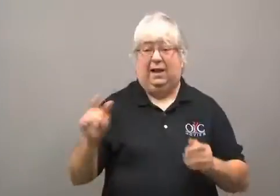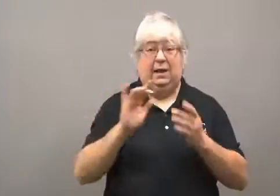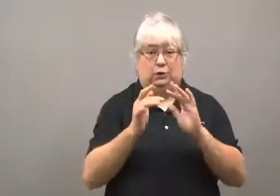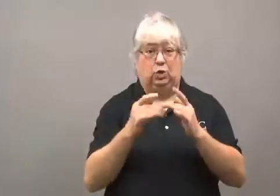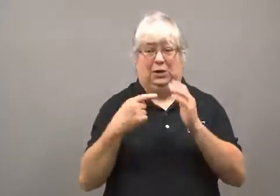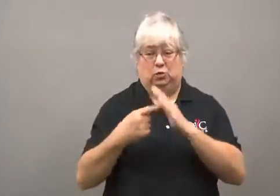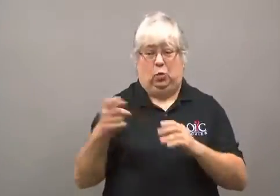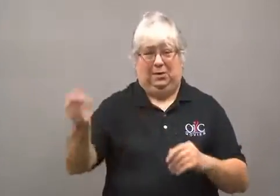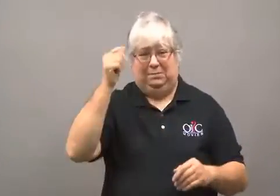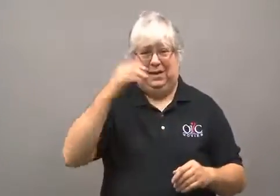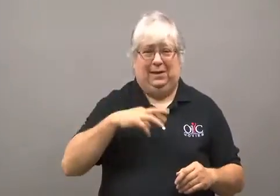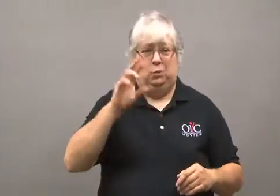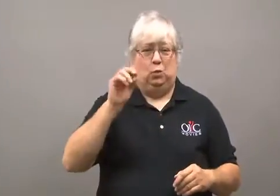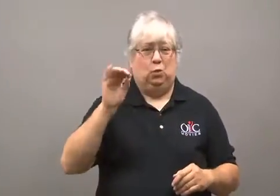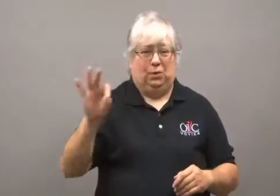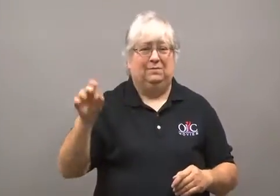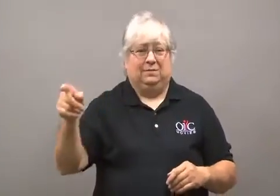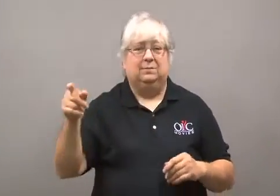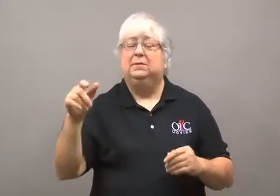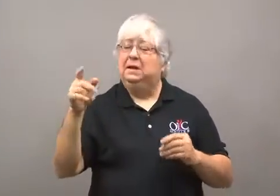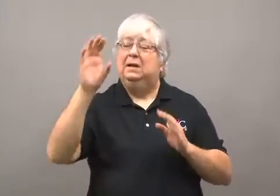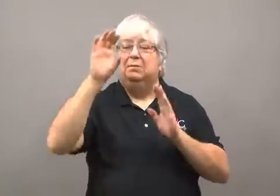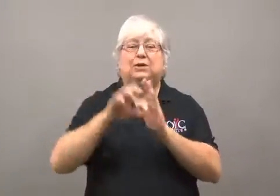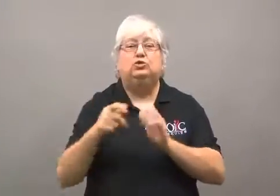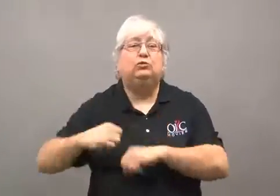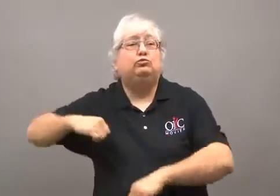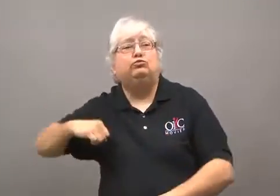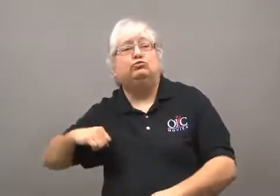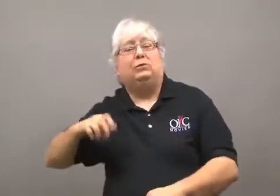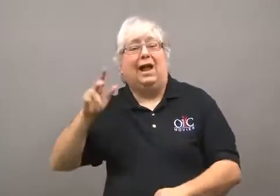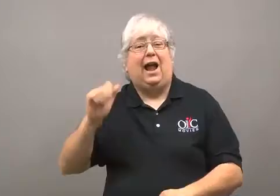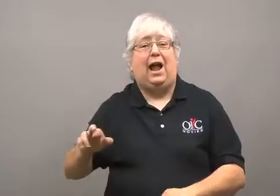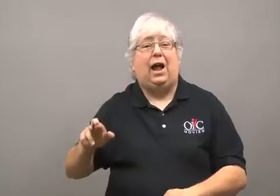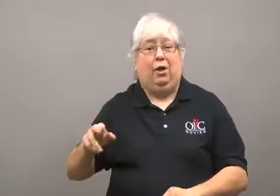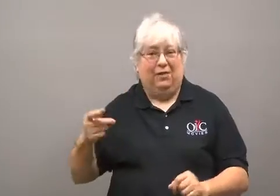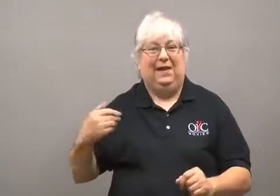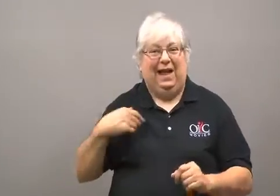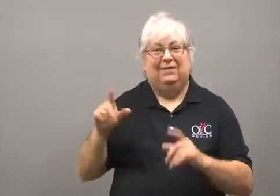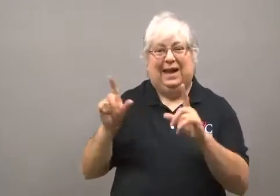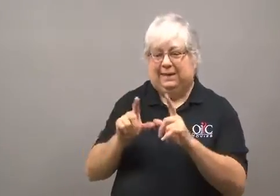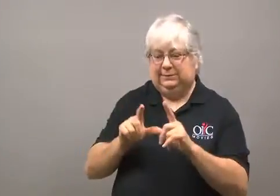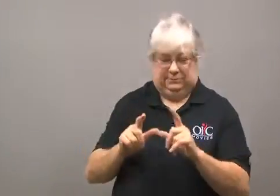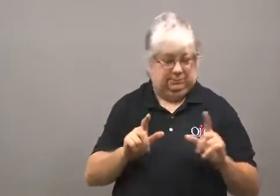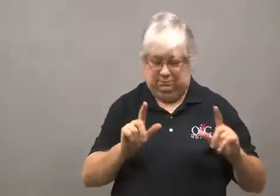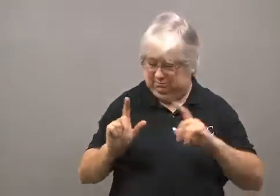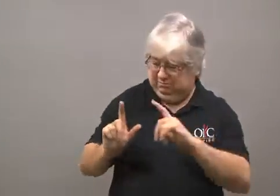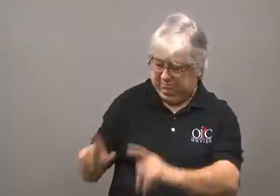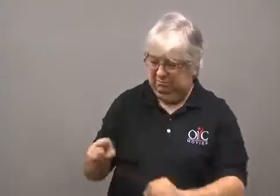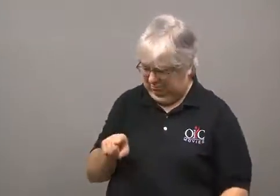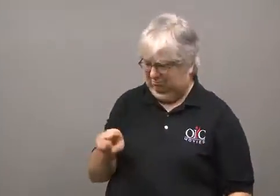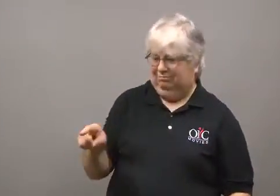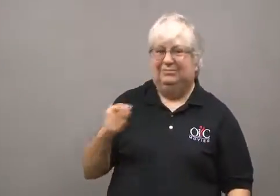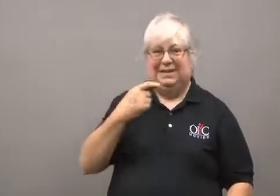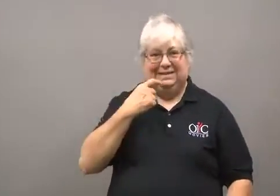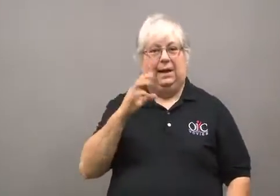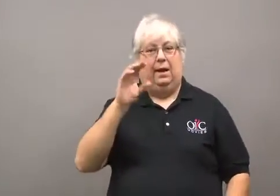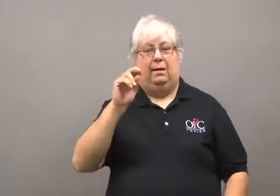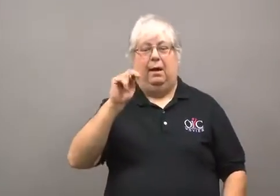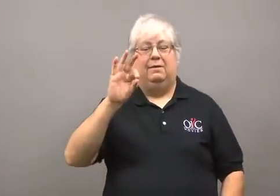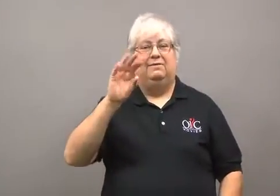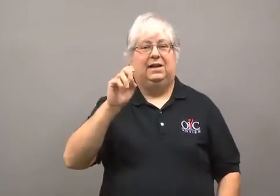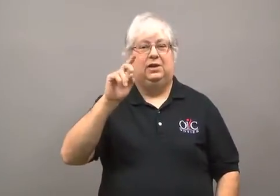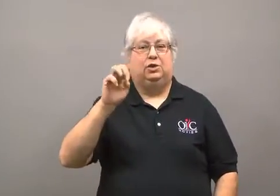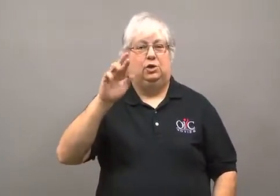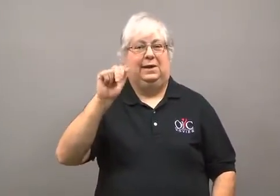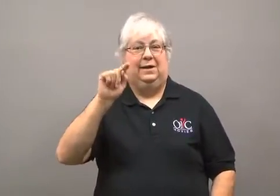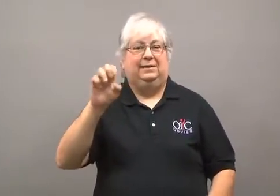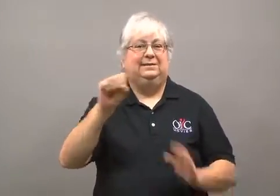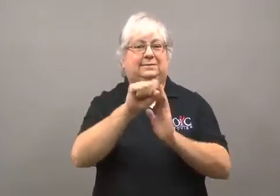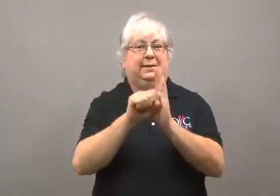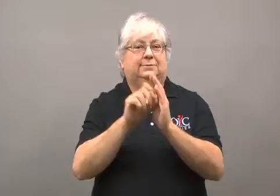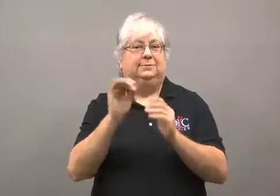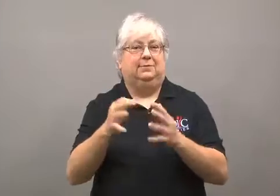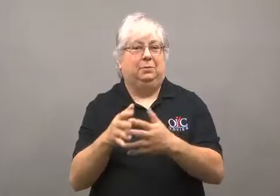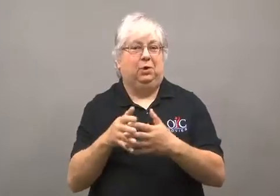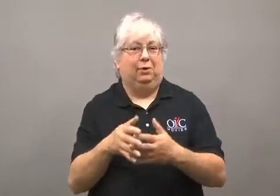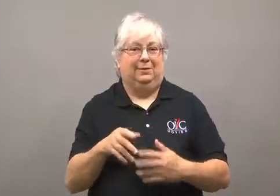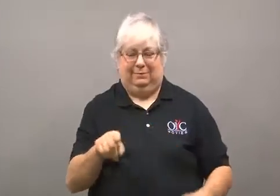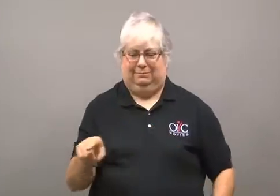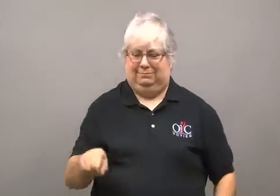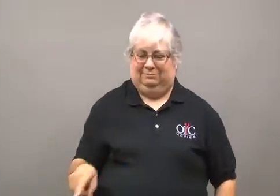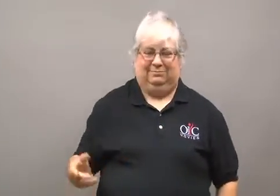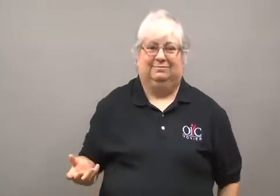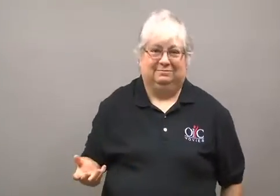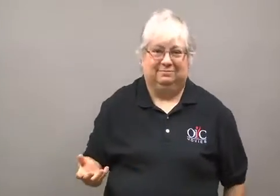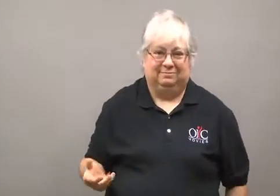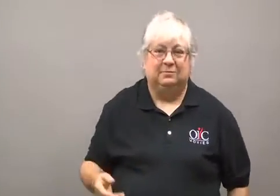There is a picture of him with a car. The license plate says Confederate States of America.